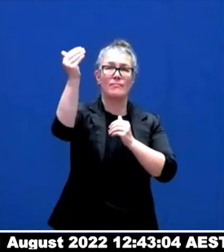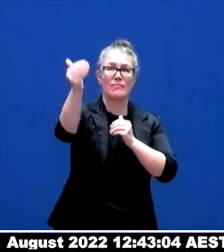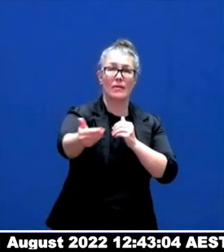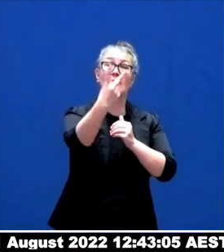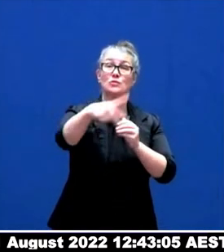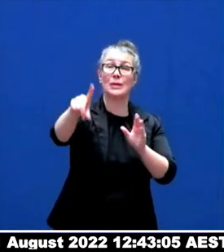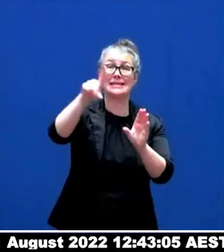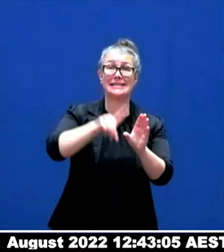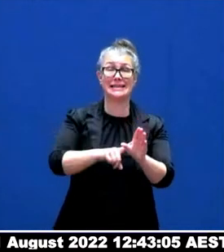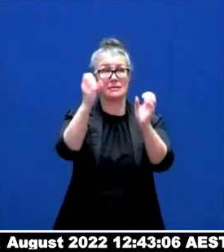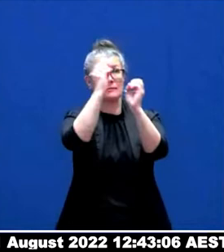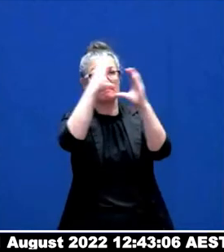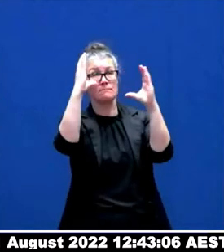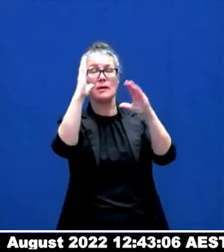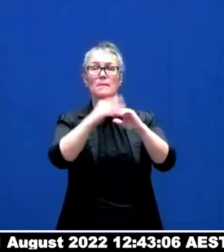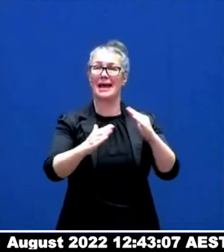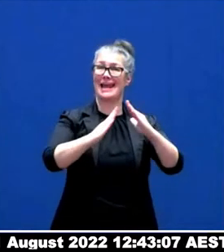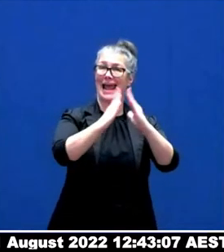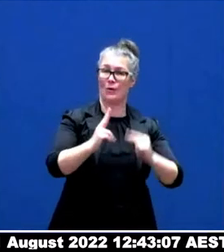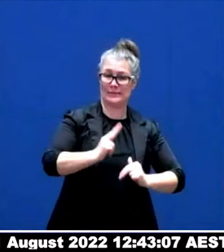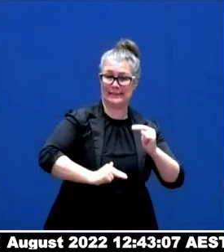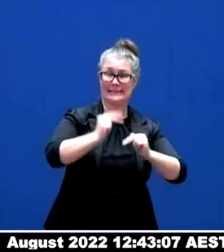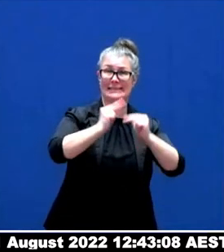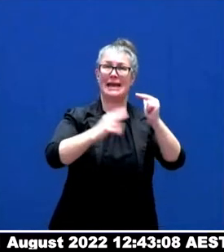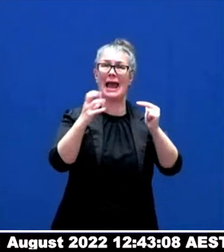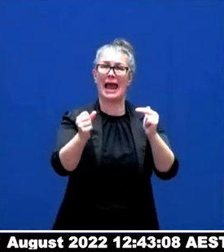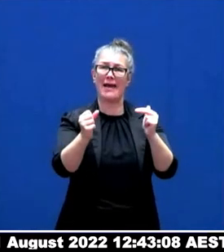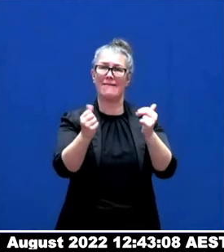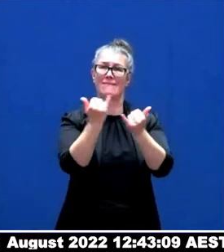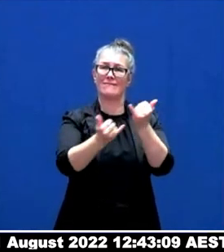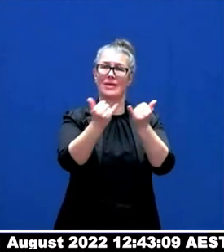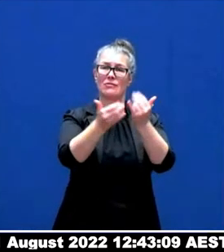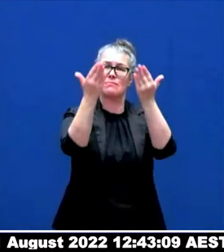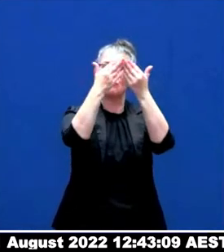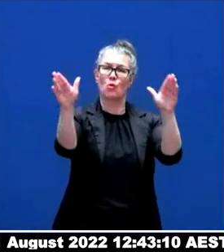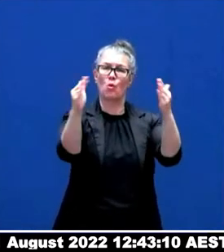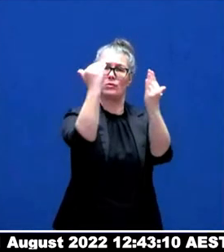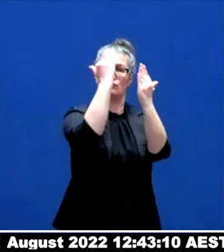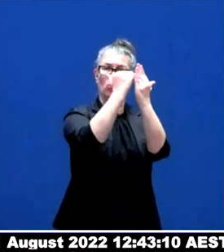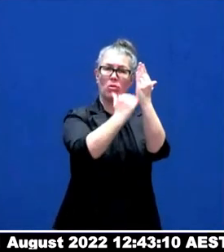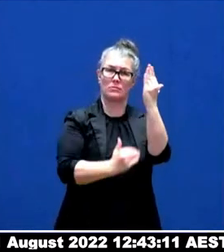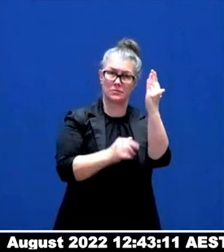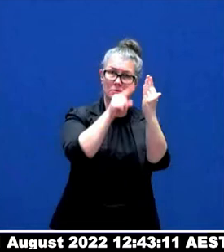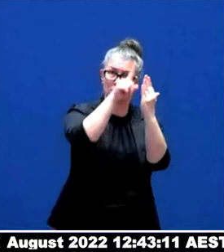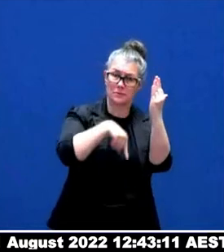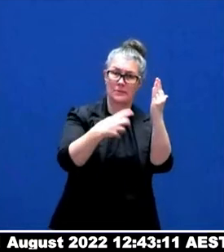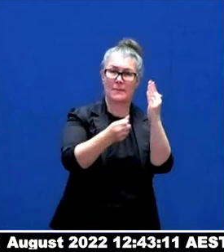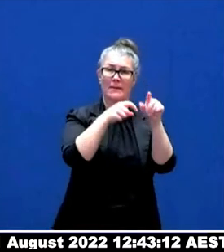It sets out again some high-level principles, and then there will be a range of work that will flow under that.